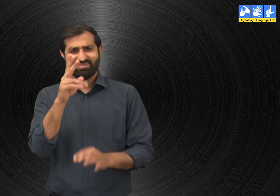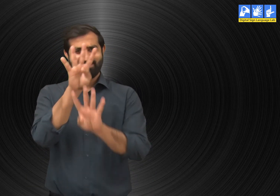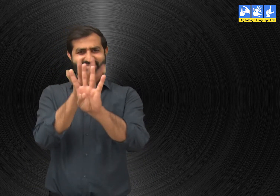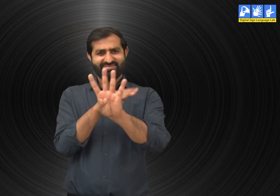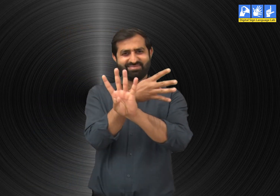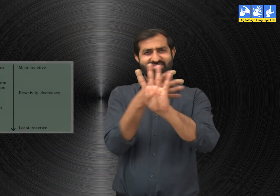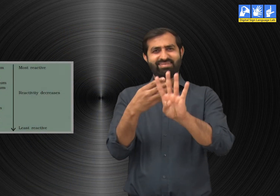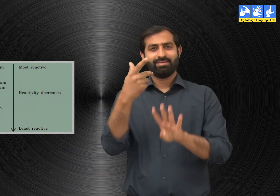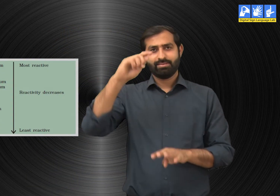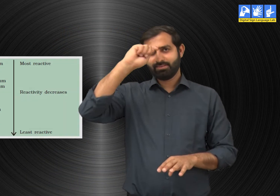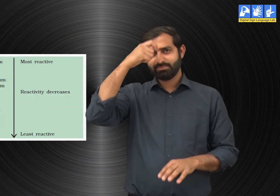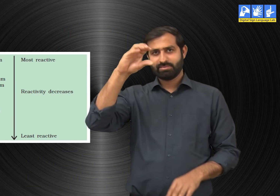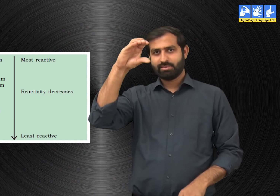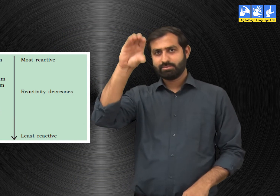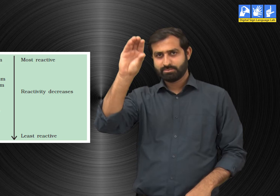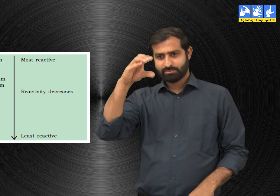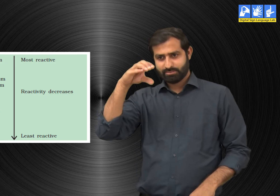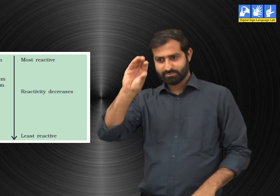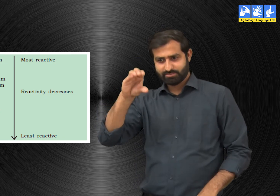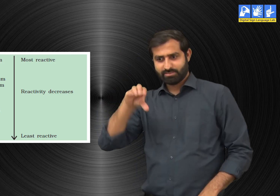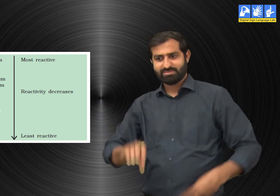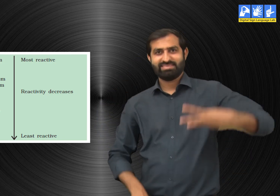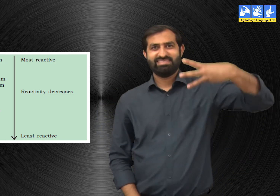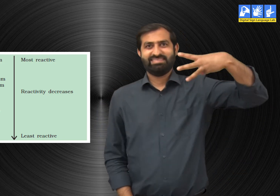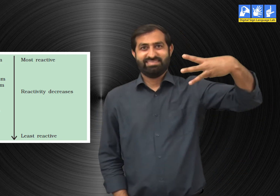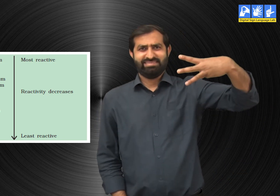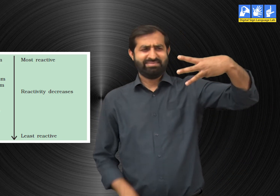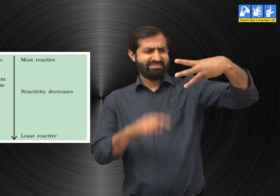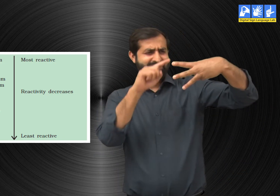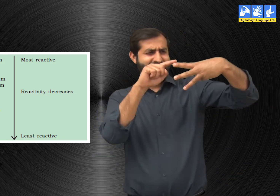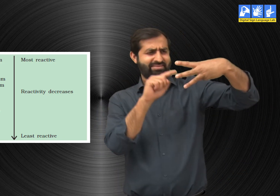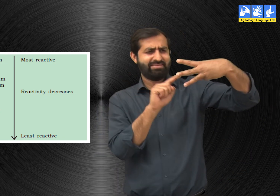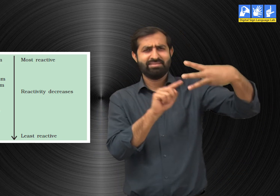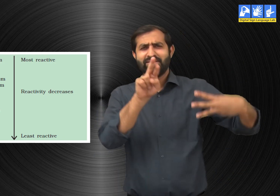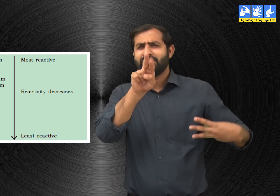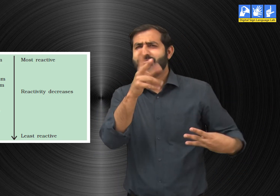Did you see the table? it is the reactivity series.